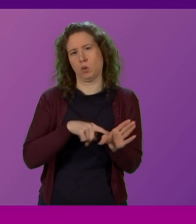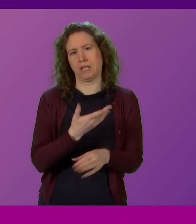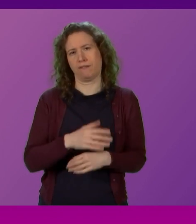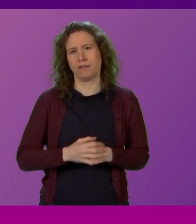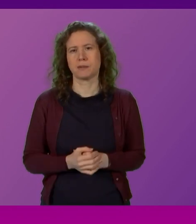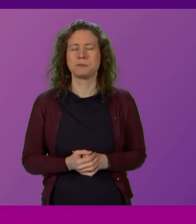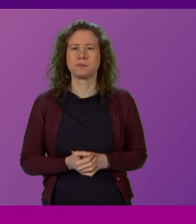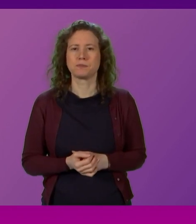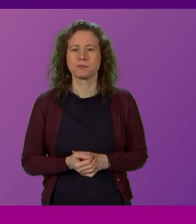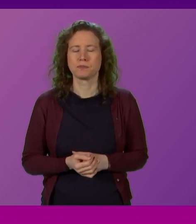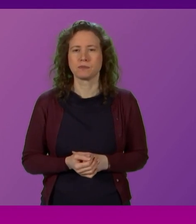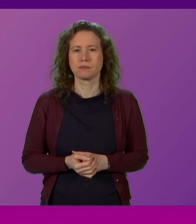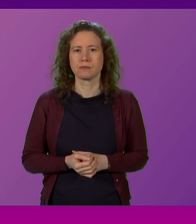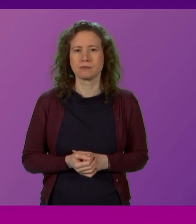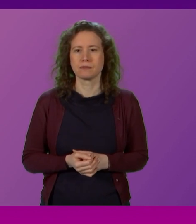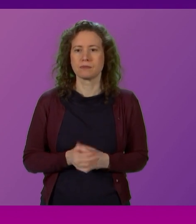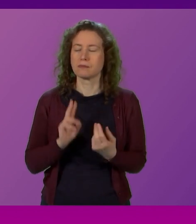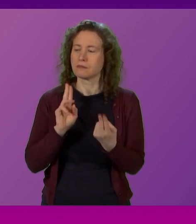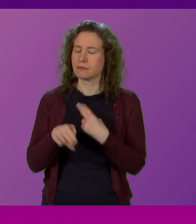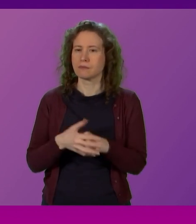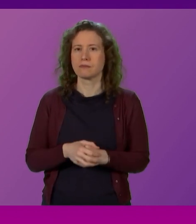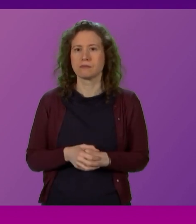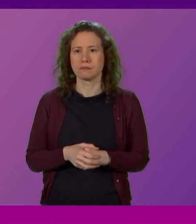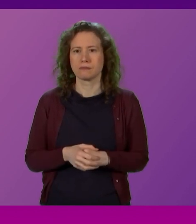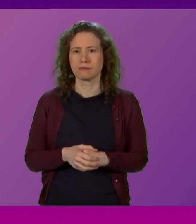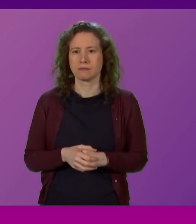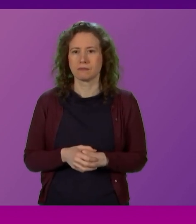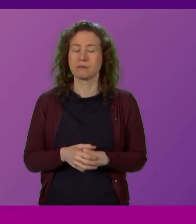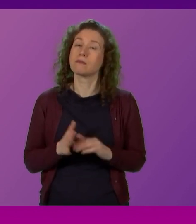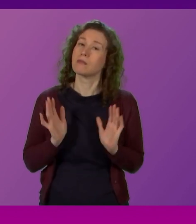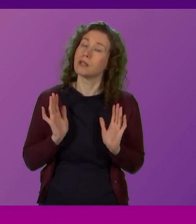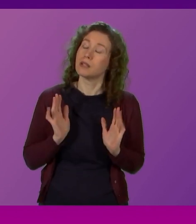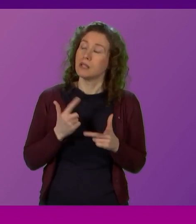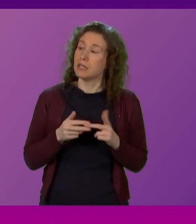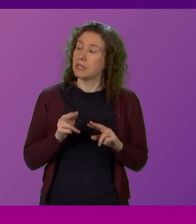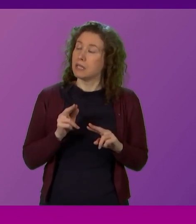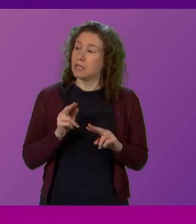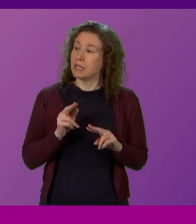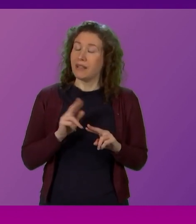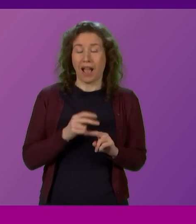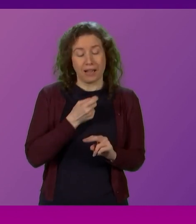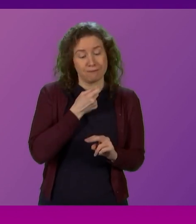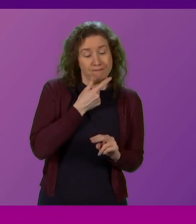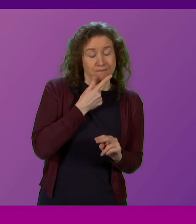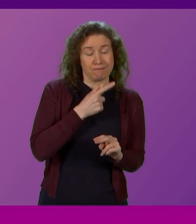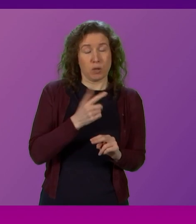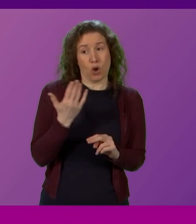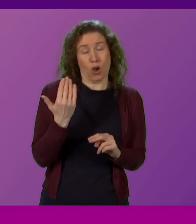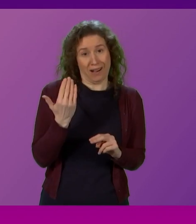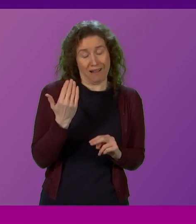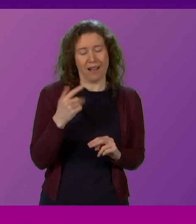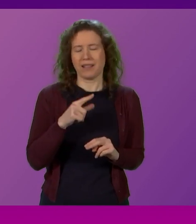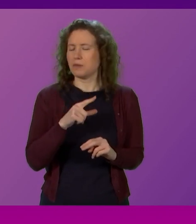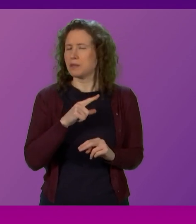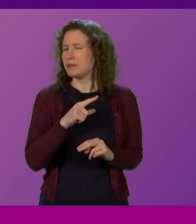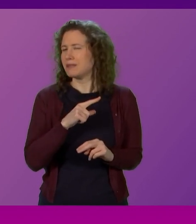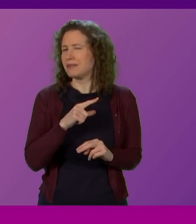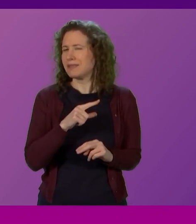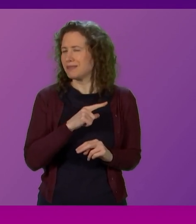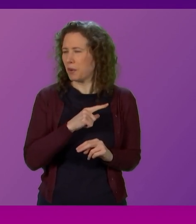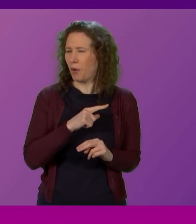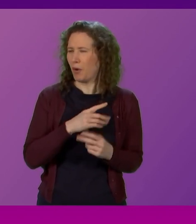If I raised a smile in response to Douglas Ross, it was not directed at any health professional.